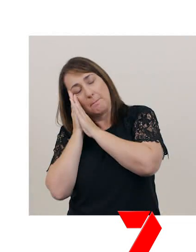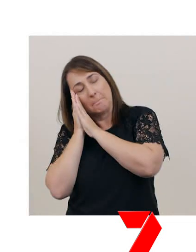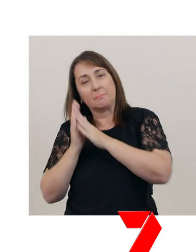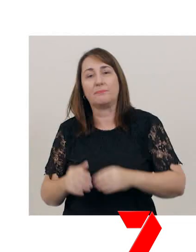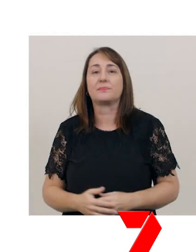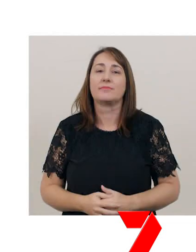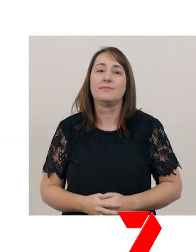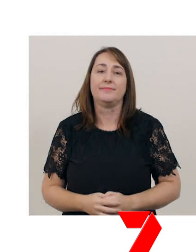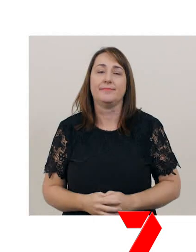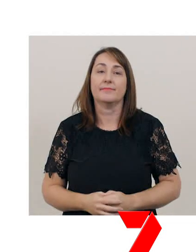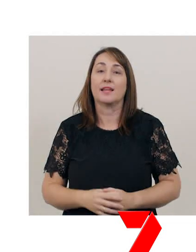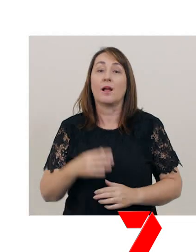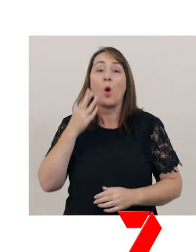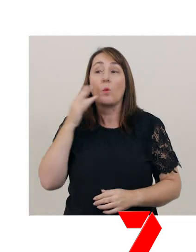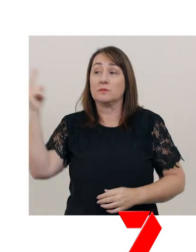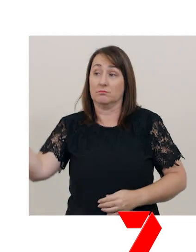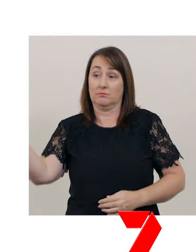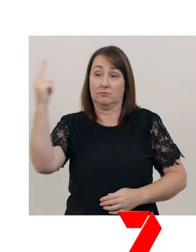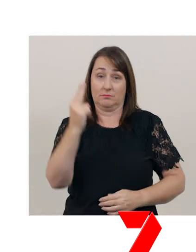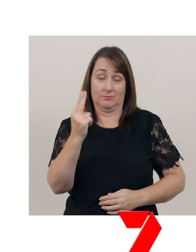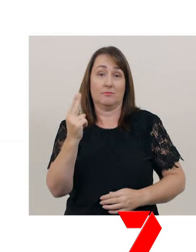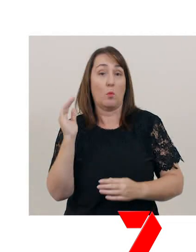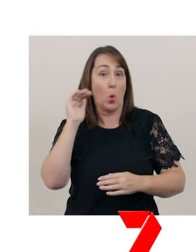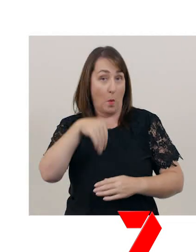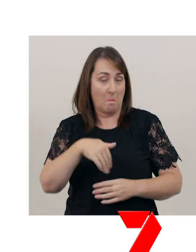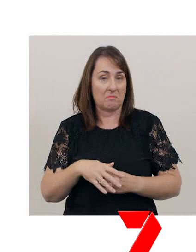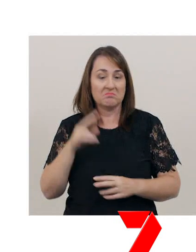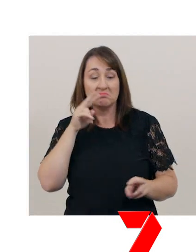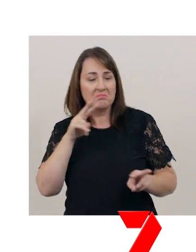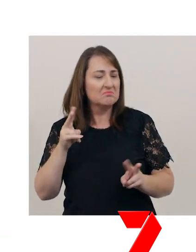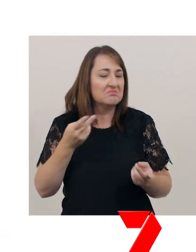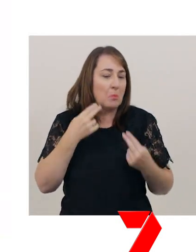When her step-mother and step-sister came home, they found nothing unusual.